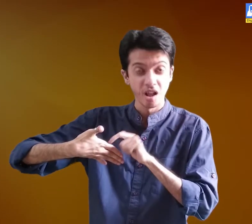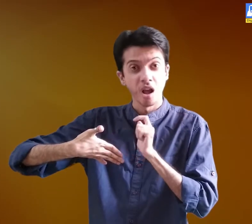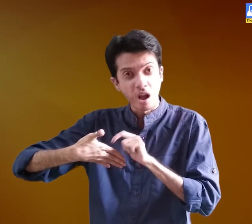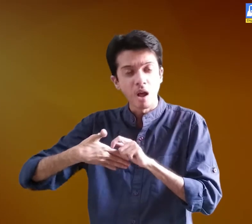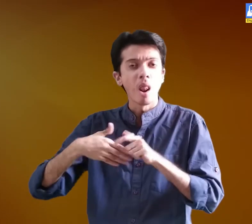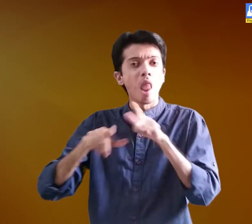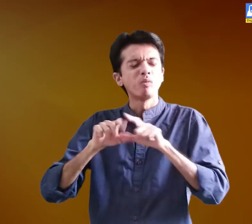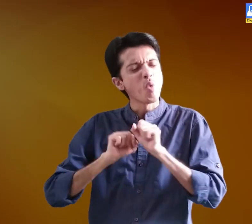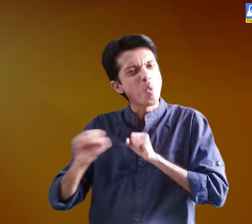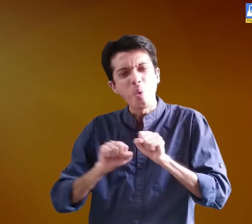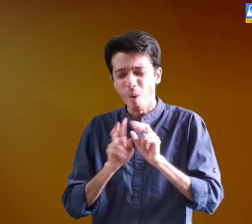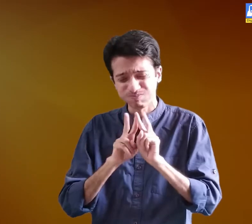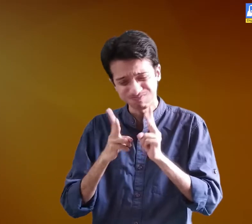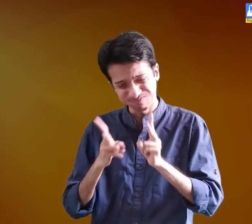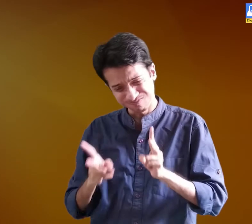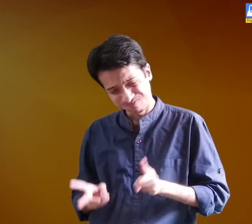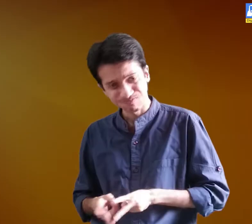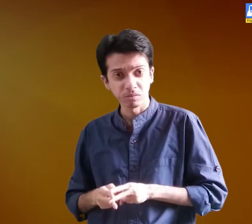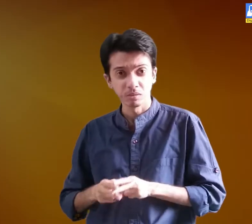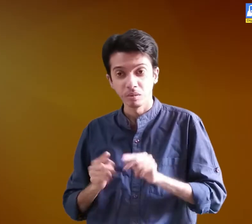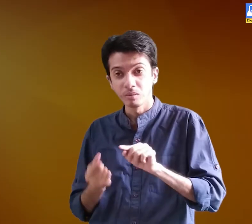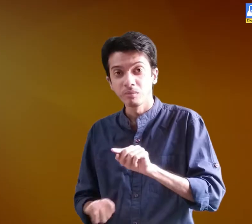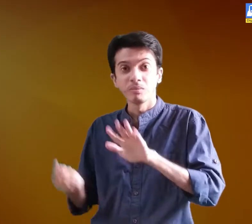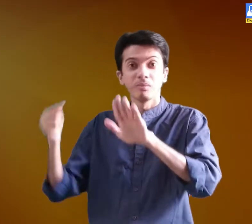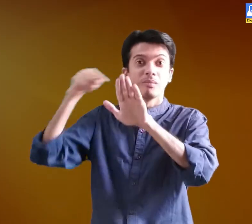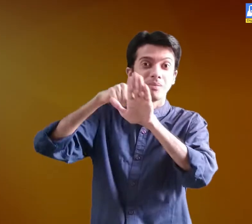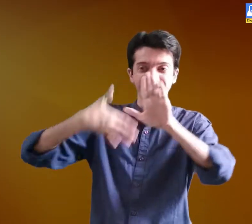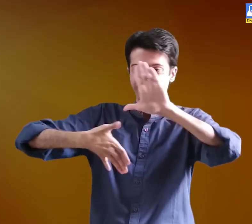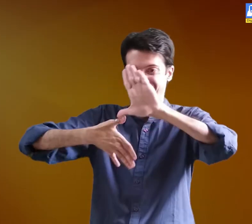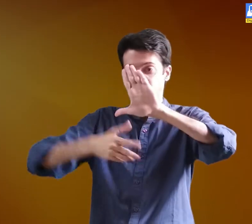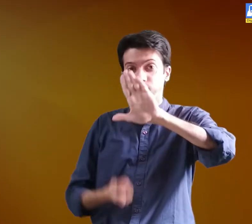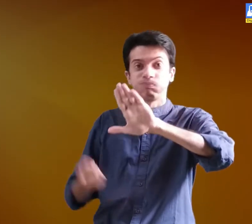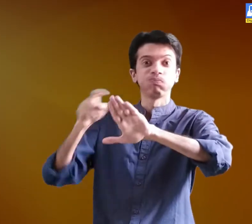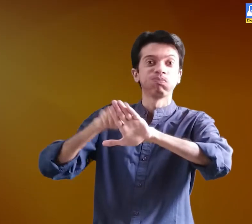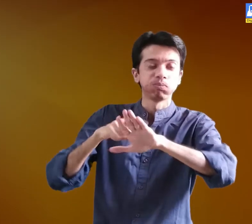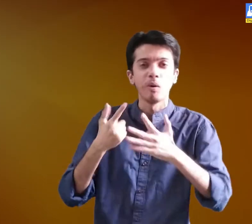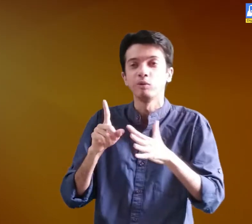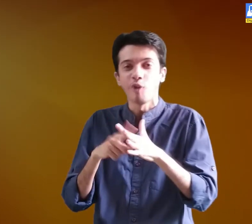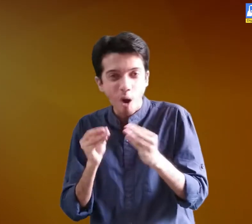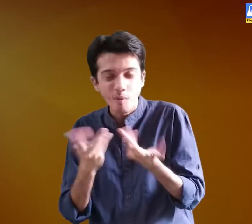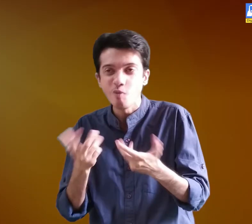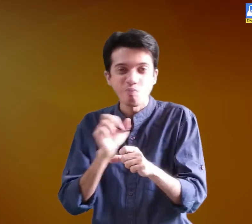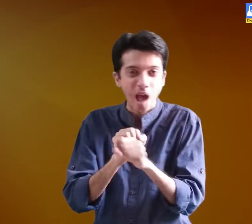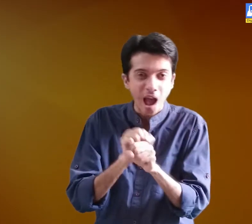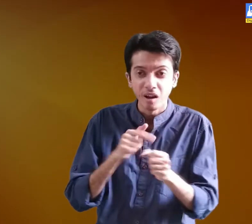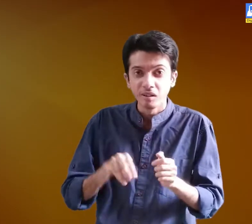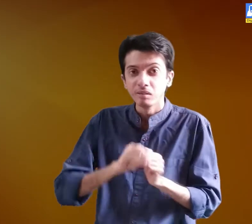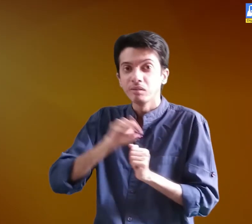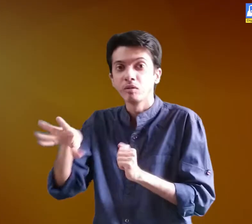people use different spoken languages when they go to north america for job or education